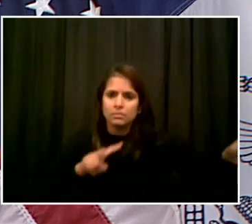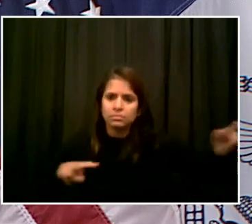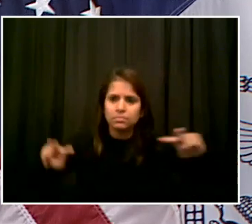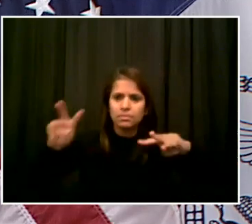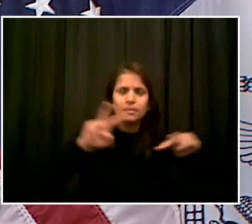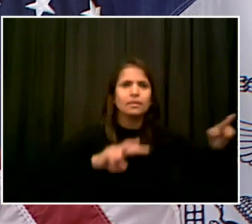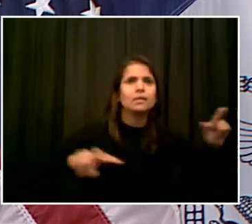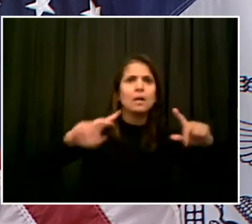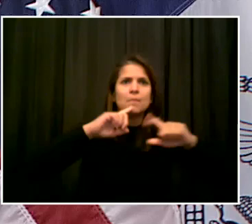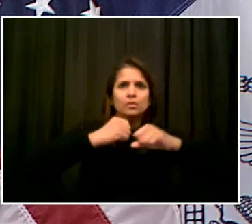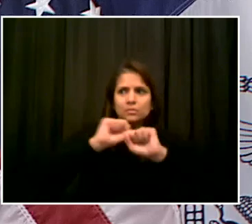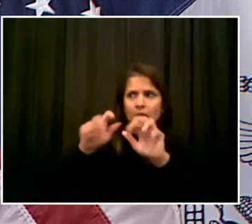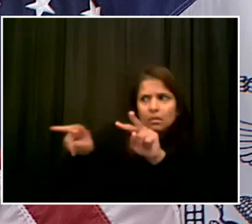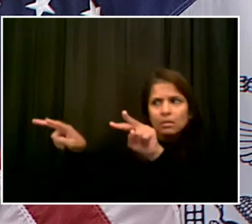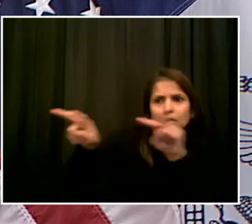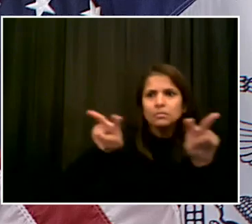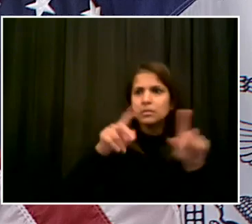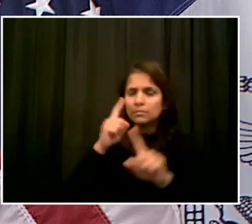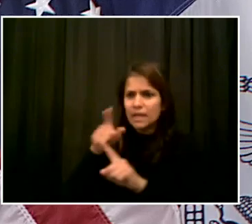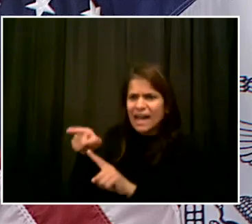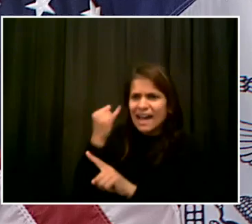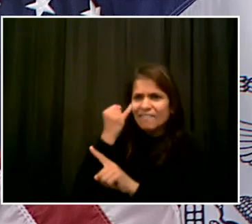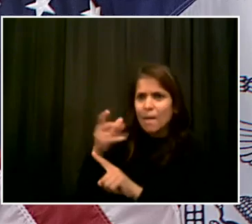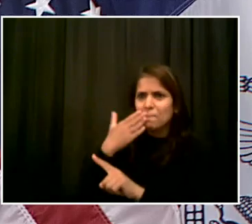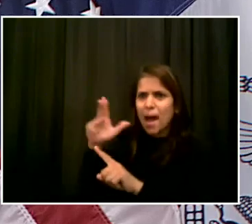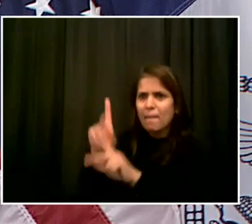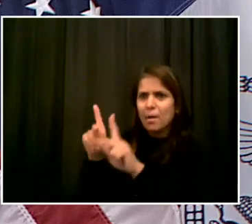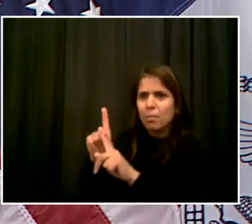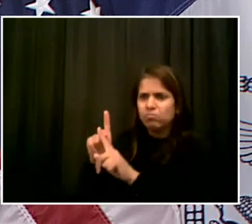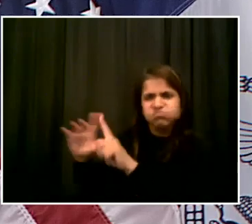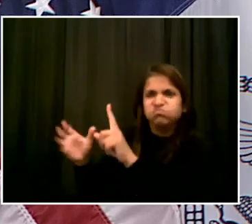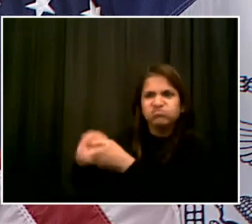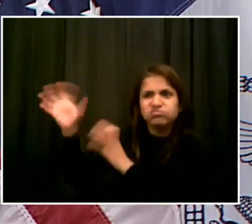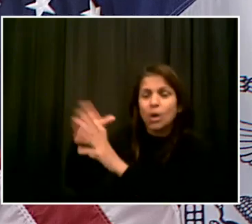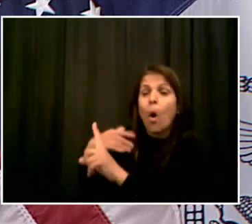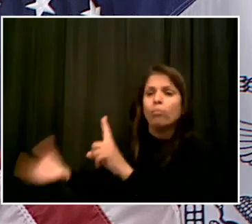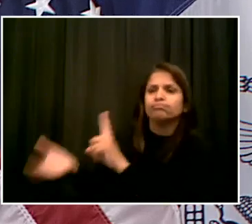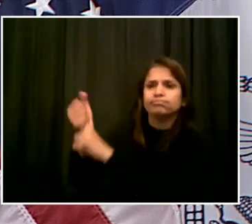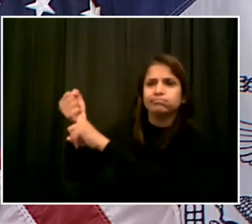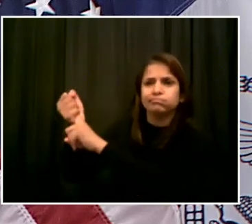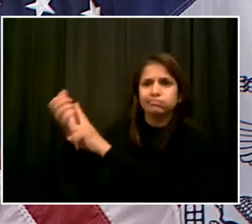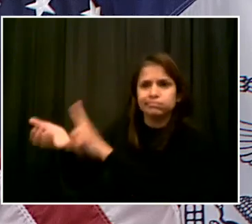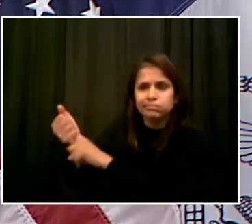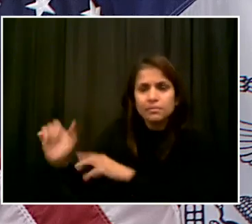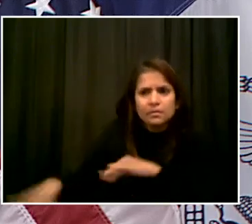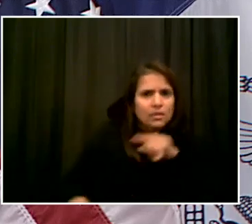WILL MAGNIFY THEIR ABILITY. AND THEA HNOF